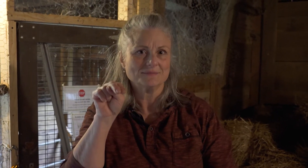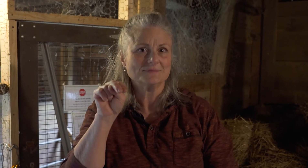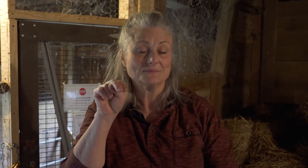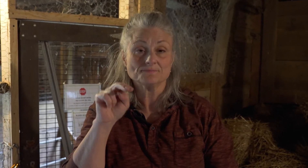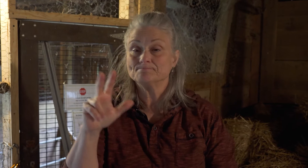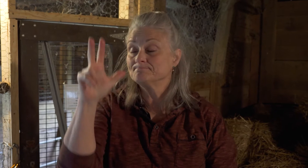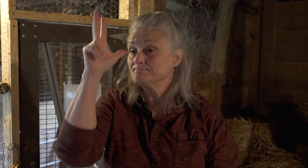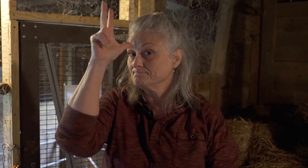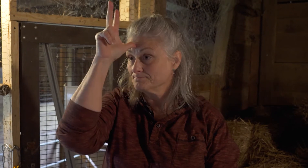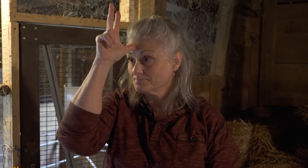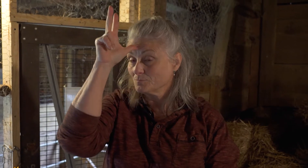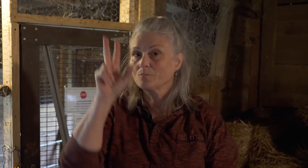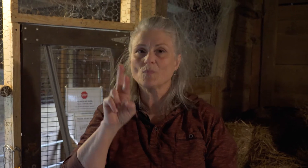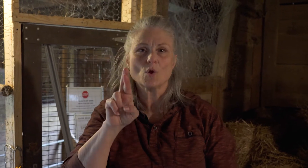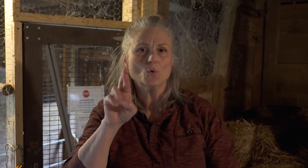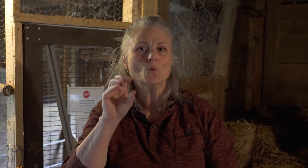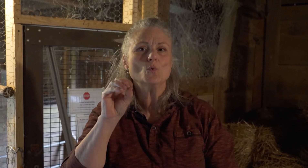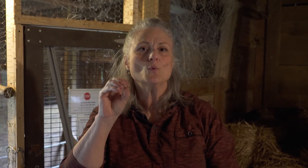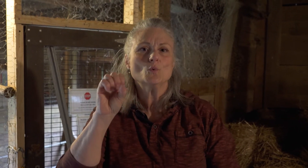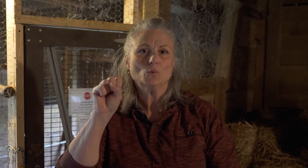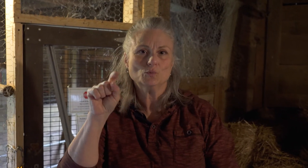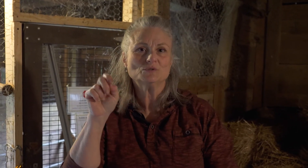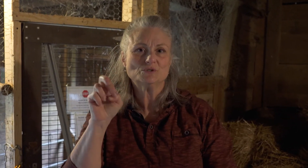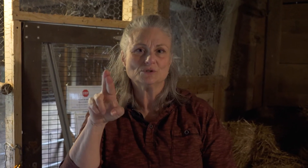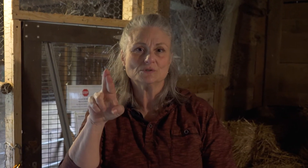So there are hens and then there are roosters.